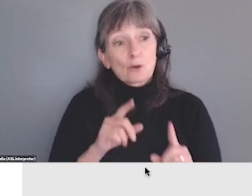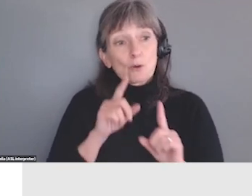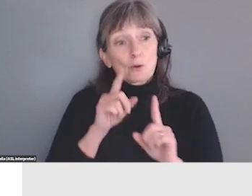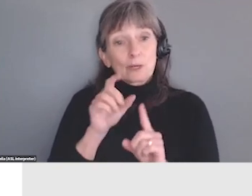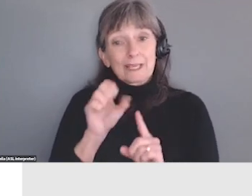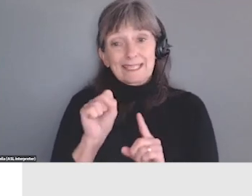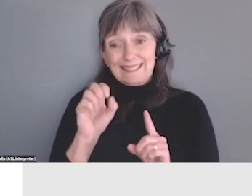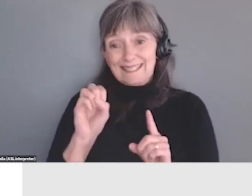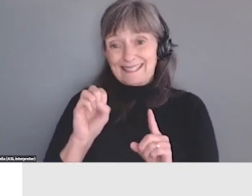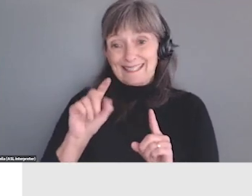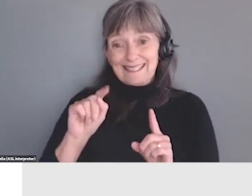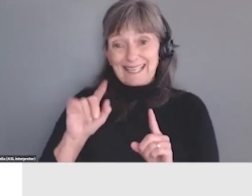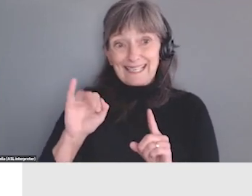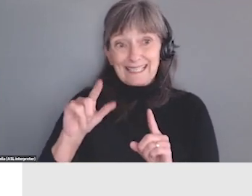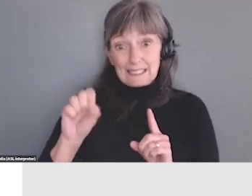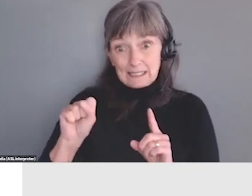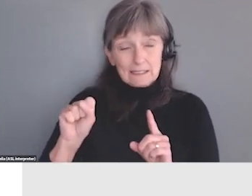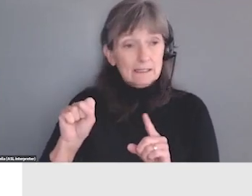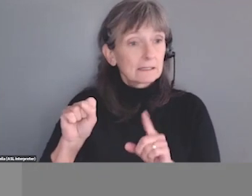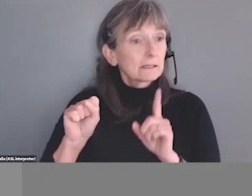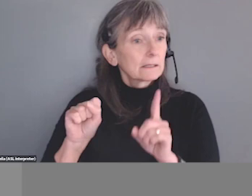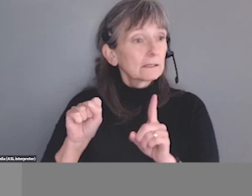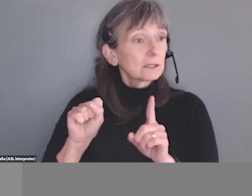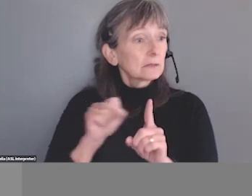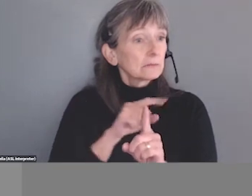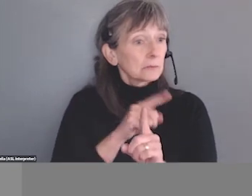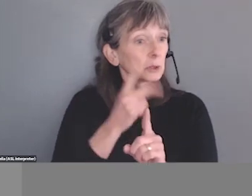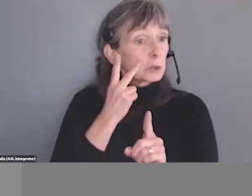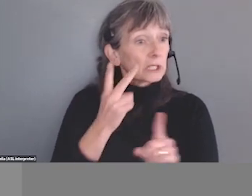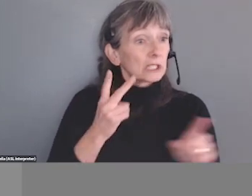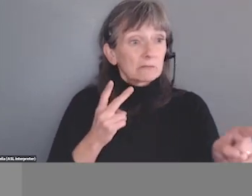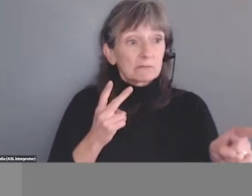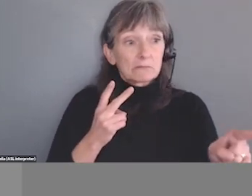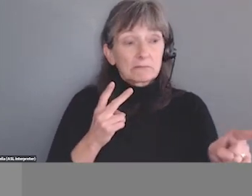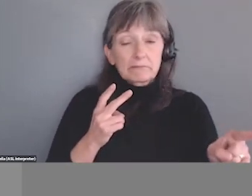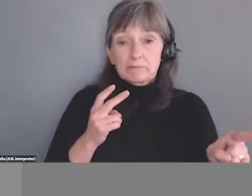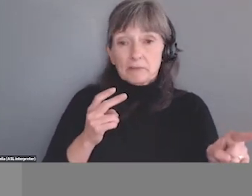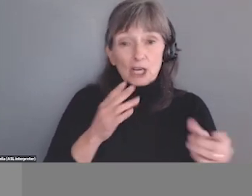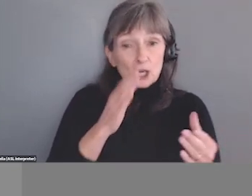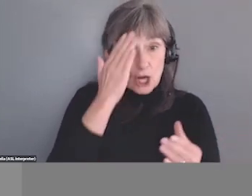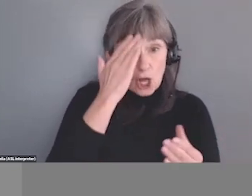Over here, I haven't turned on the knowledge base or AI prompt use. It's not relevant for the use